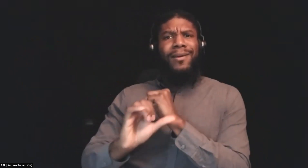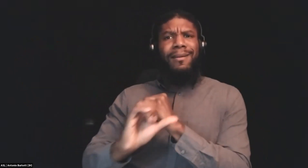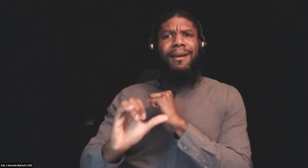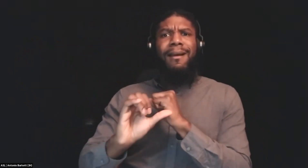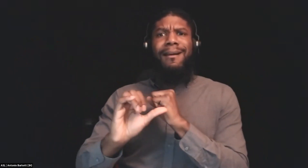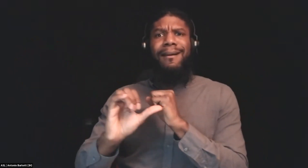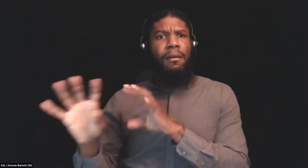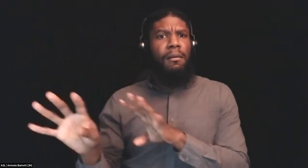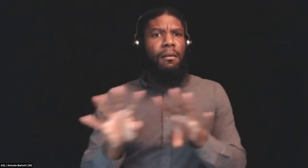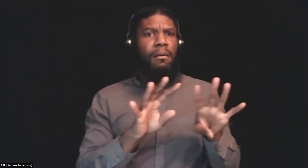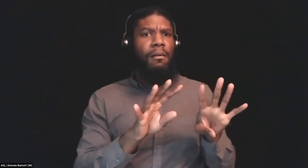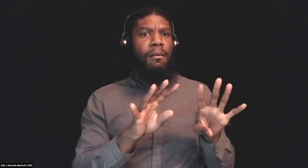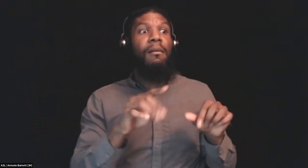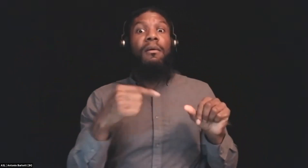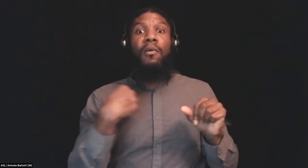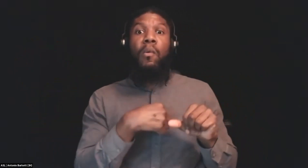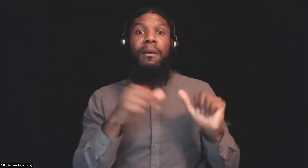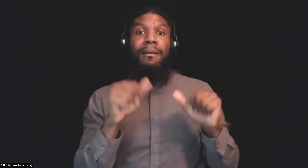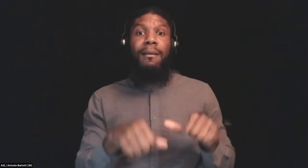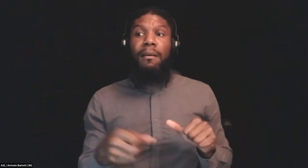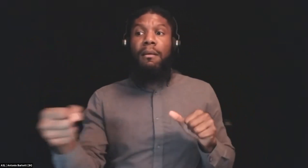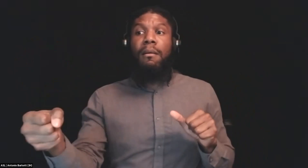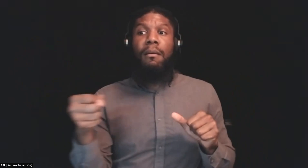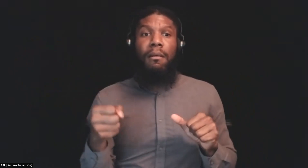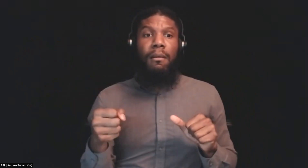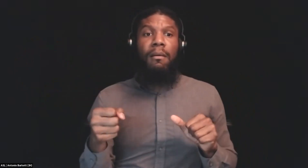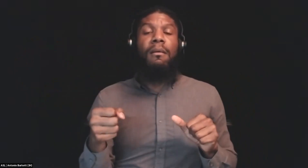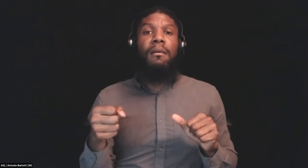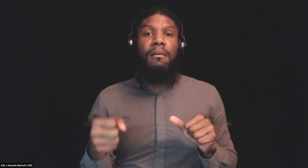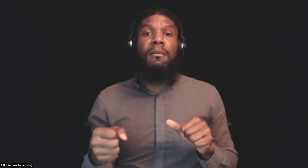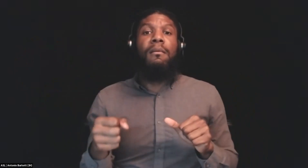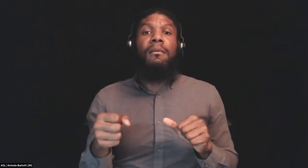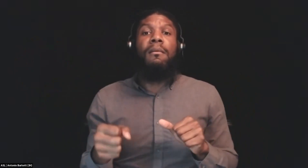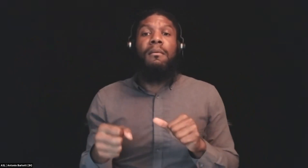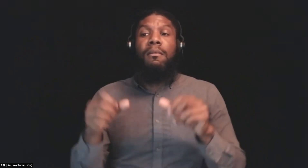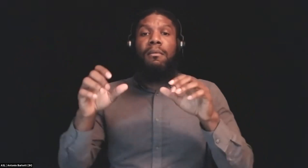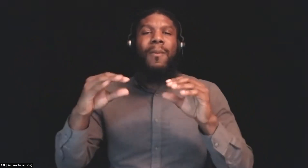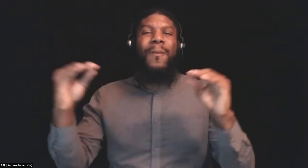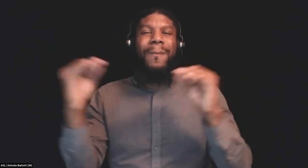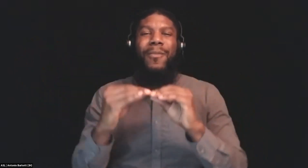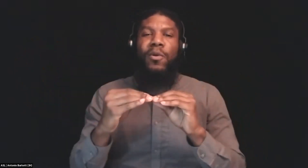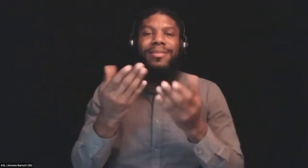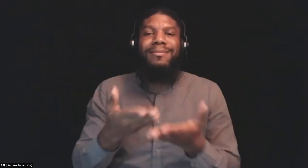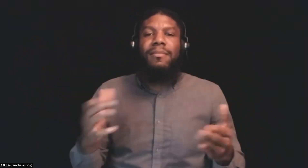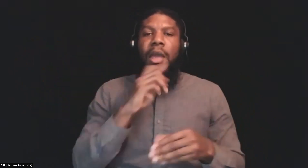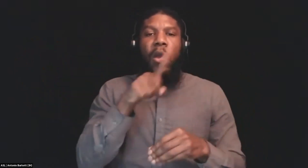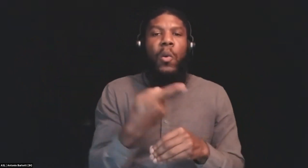we we can bring in other things than just written word into these writing centers and encourage